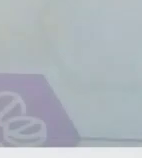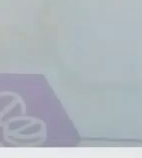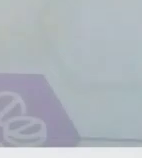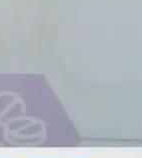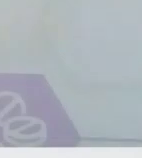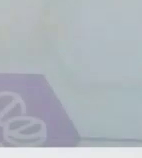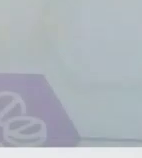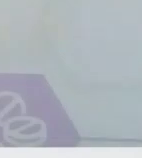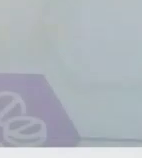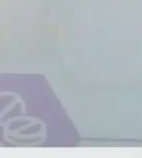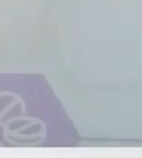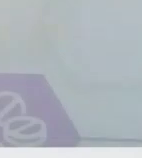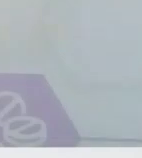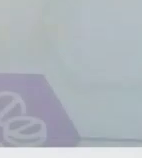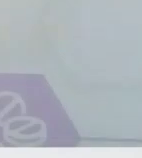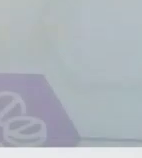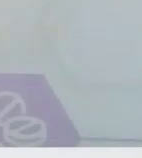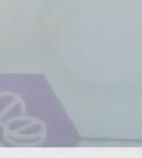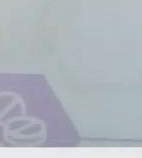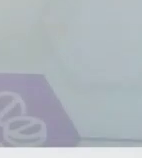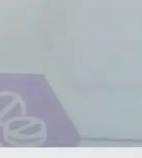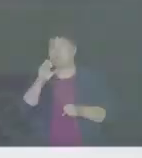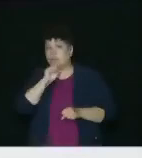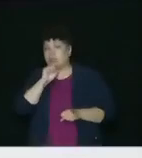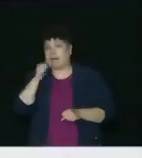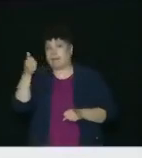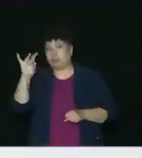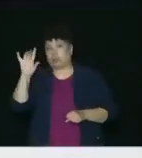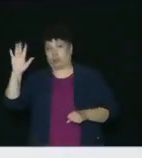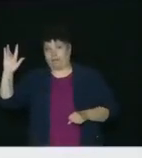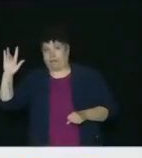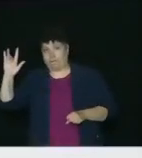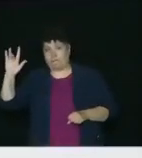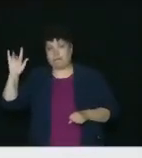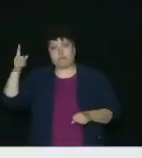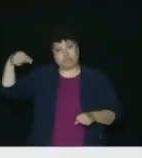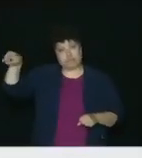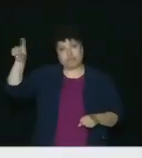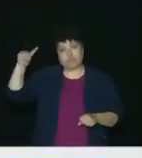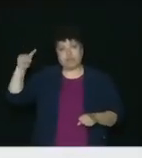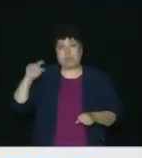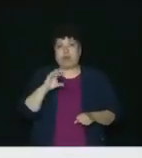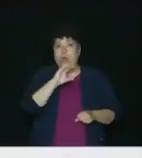THIS SHOWS THE IMMUNE RESPONSE